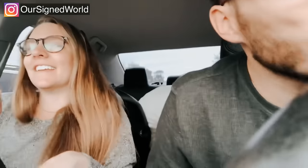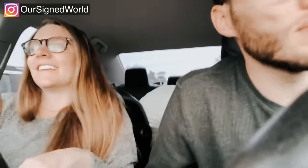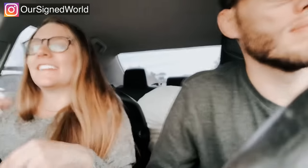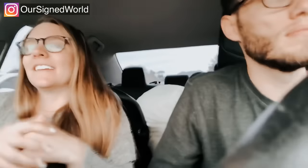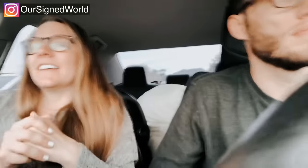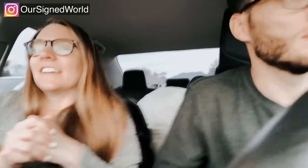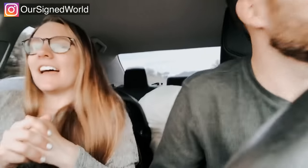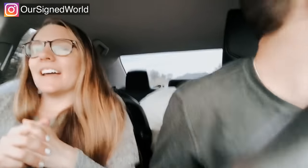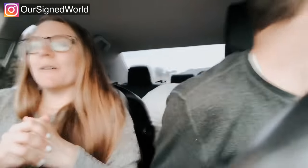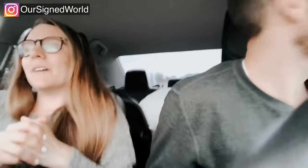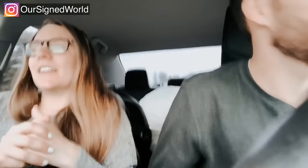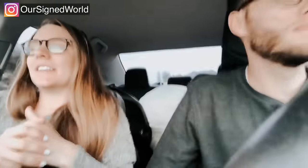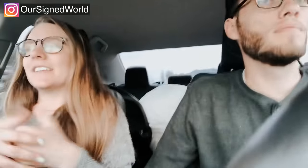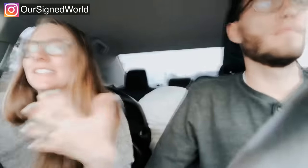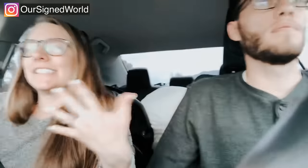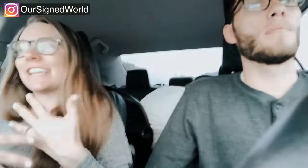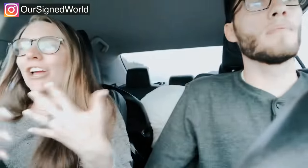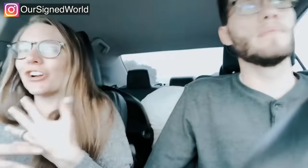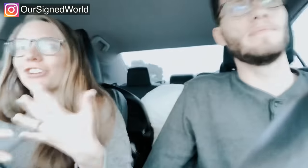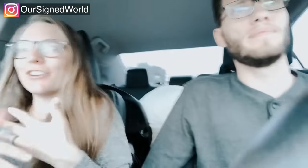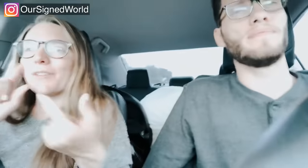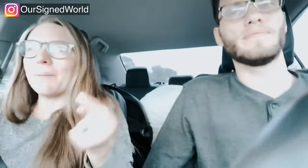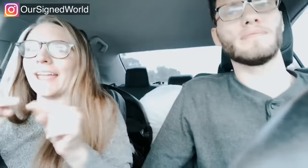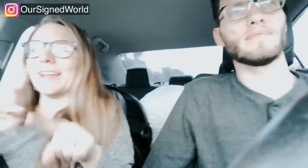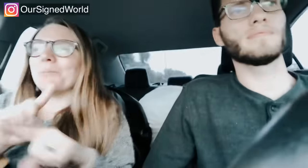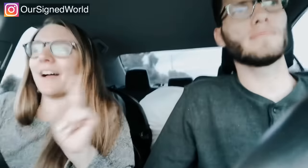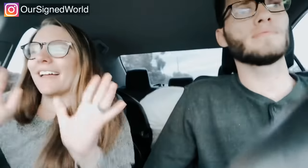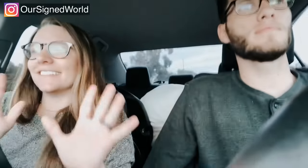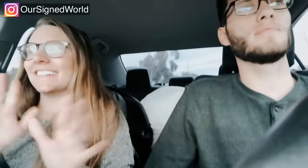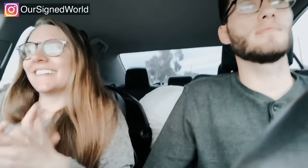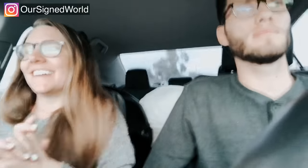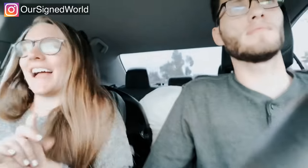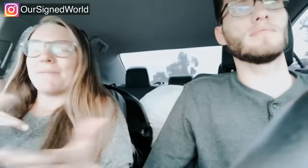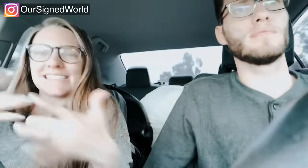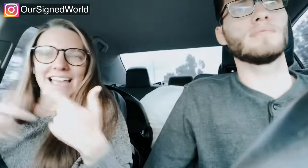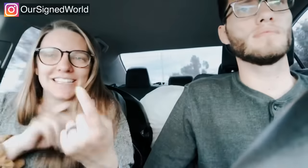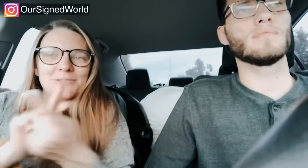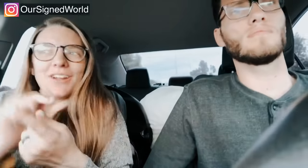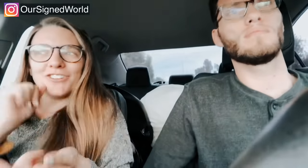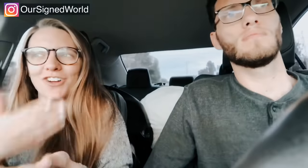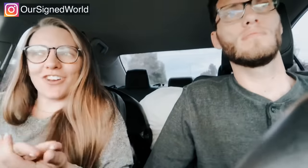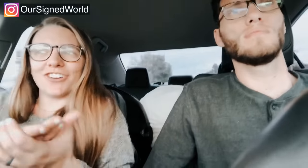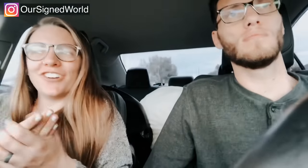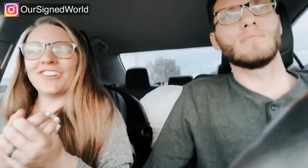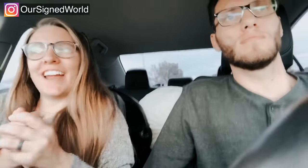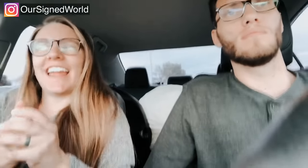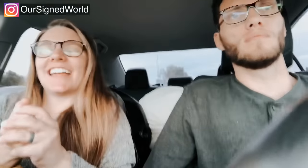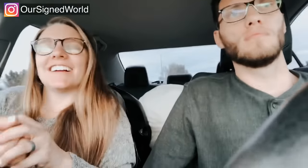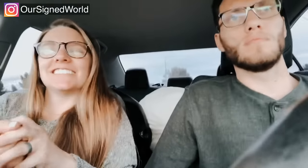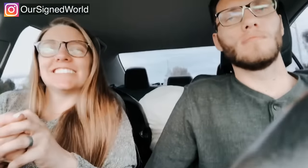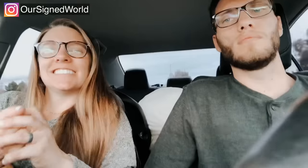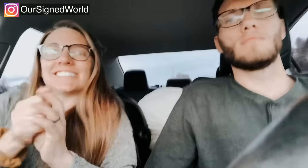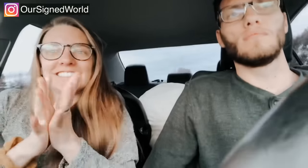I'm scared for the pain but I'm excited to meet our daughter.